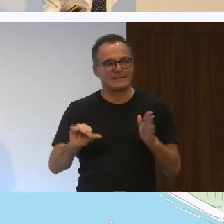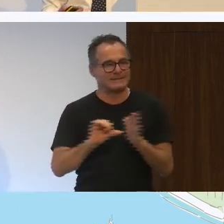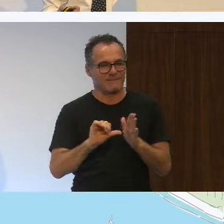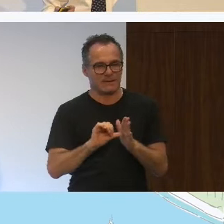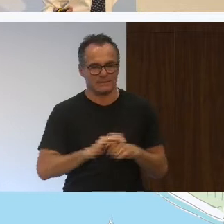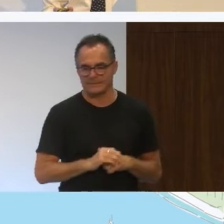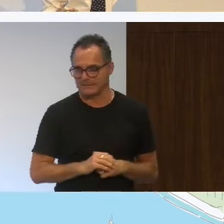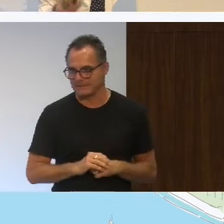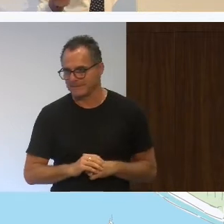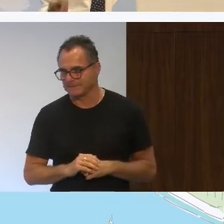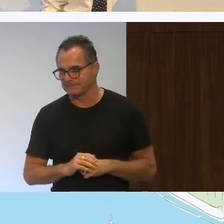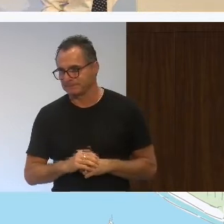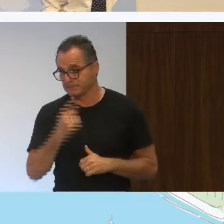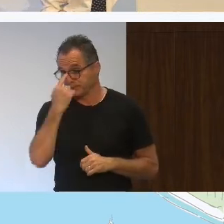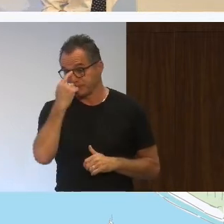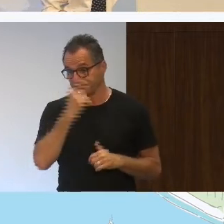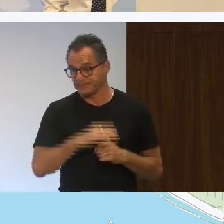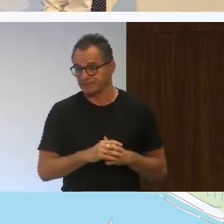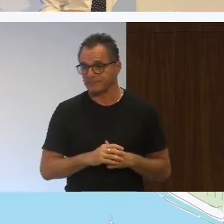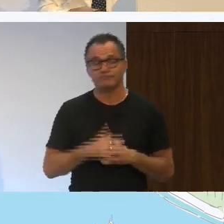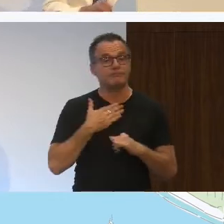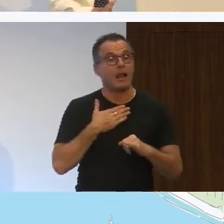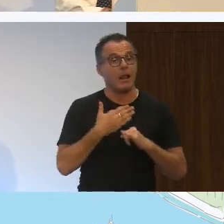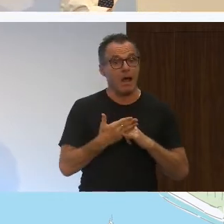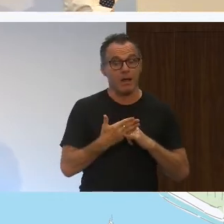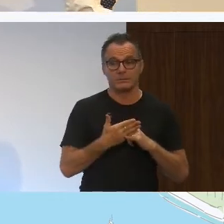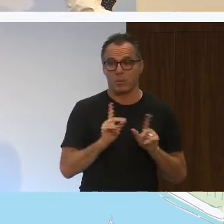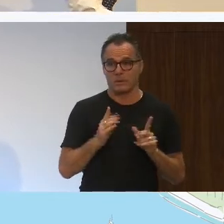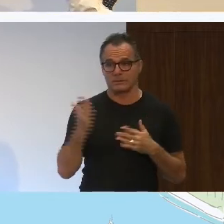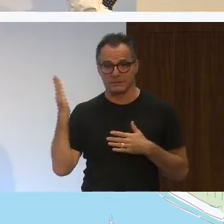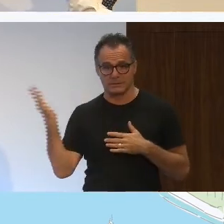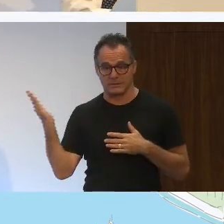And the last thing to say and you're going to hear about this in this and antibody